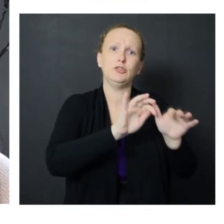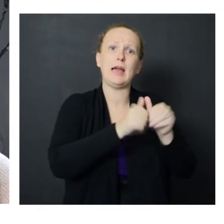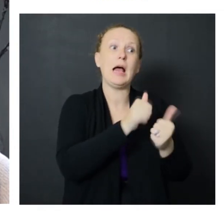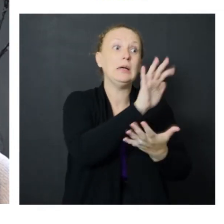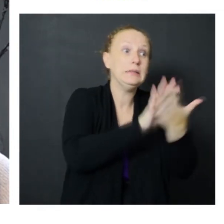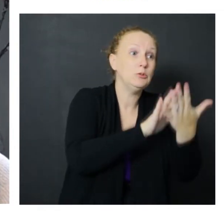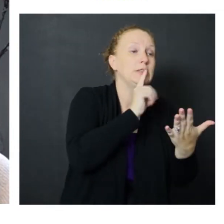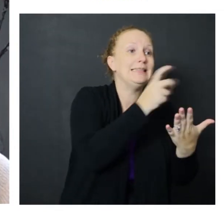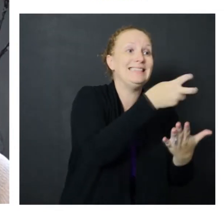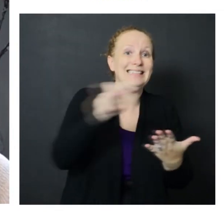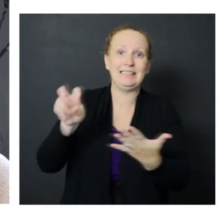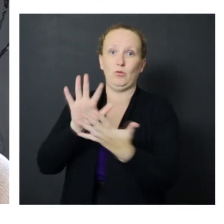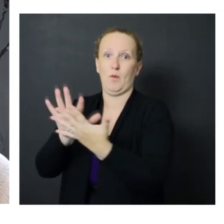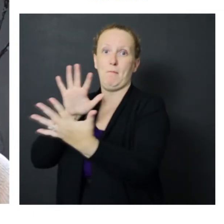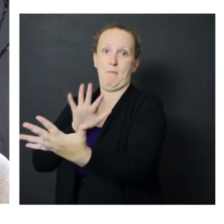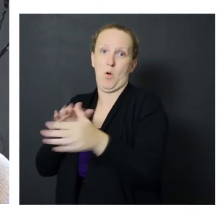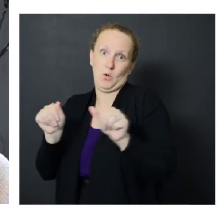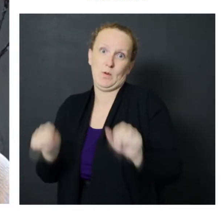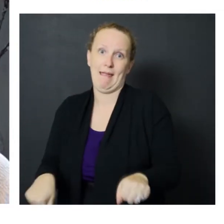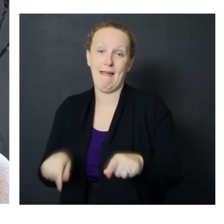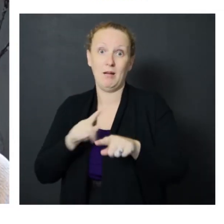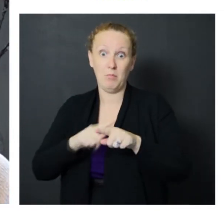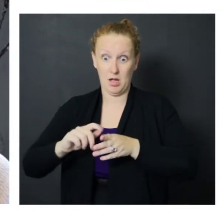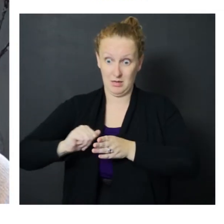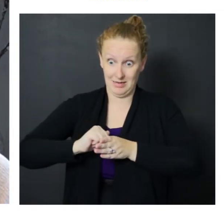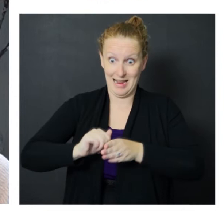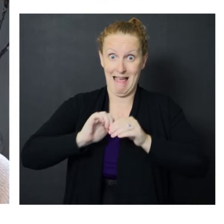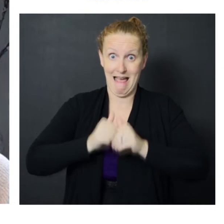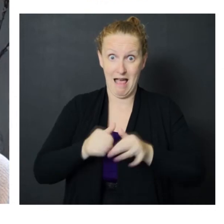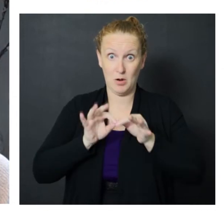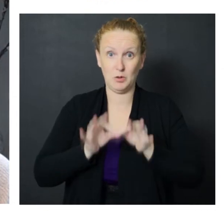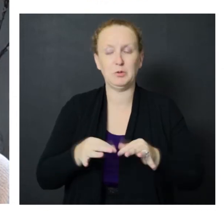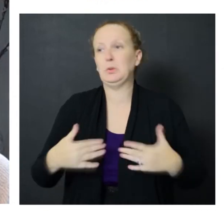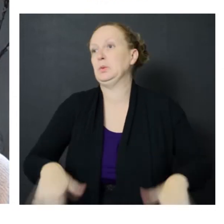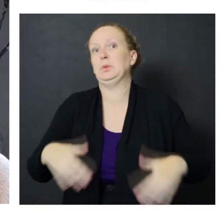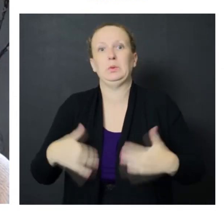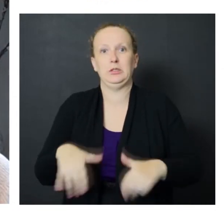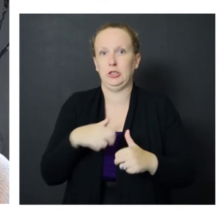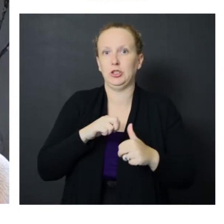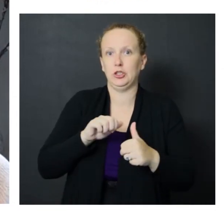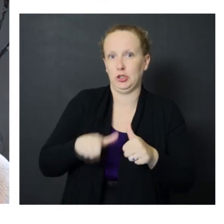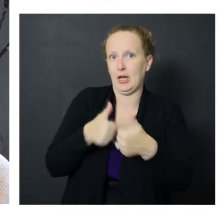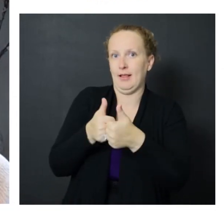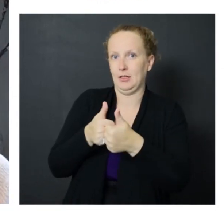But underlying things you cannot change. And so what our response to that group was,